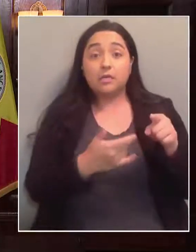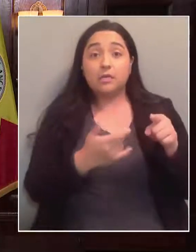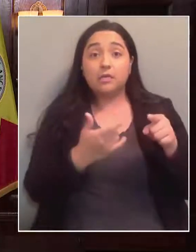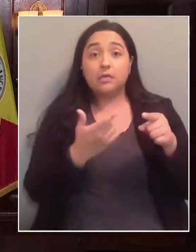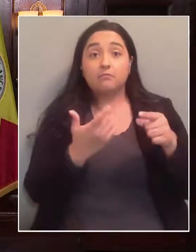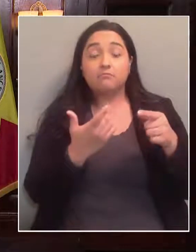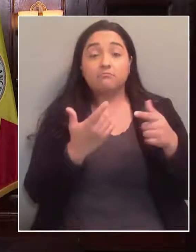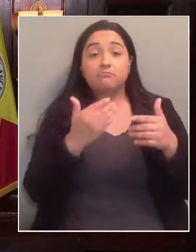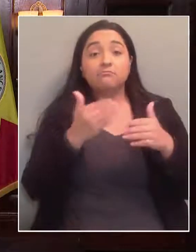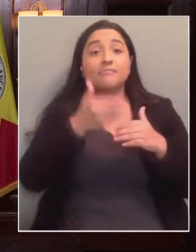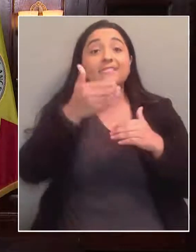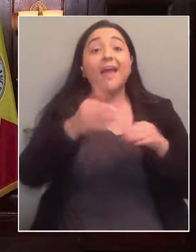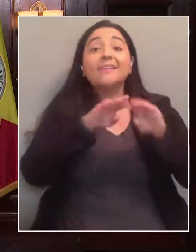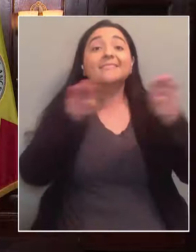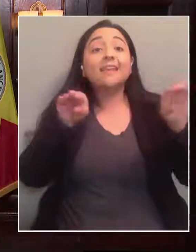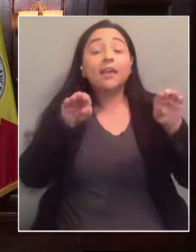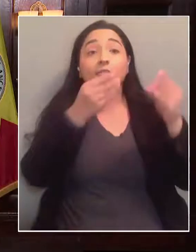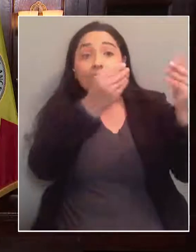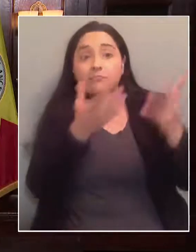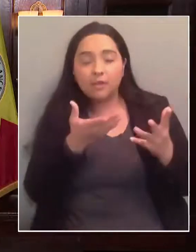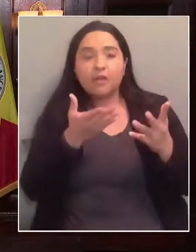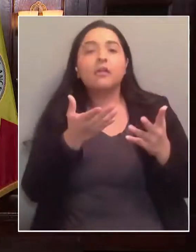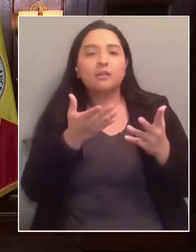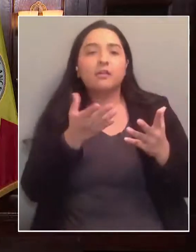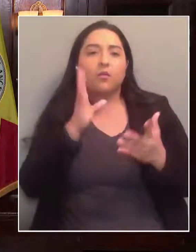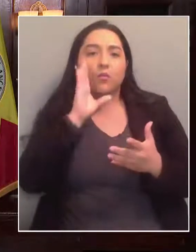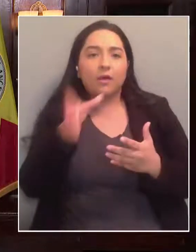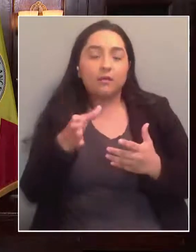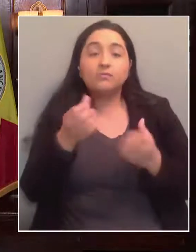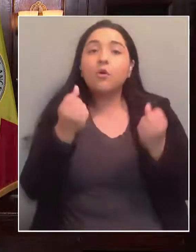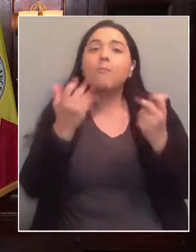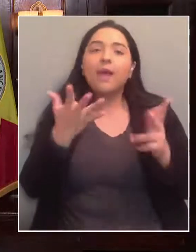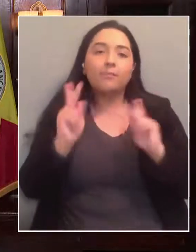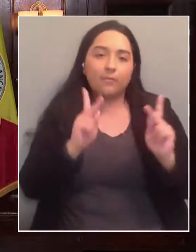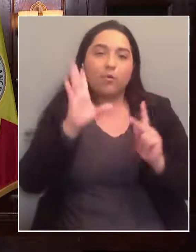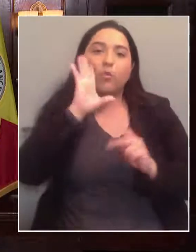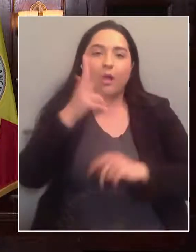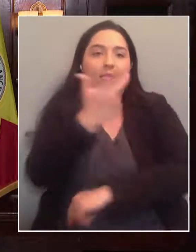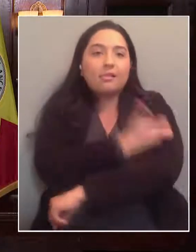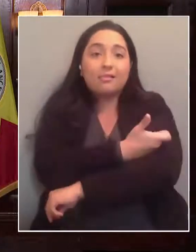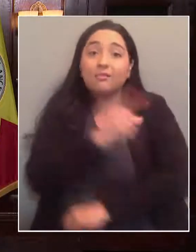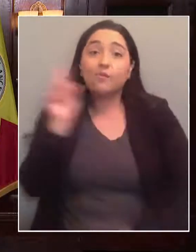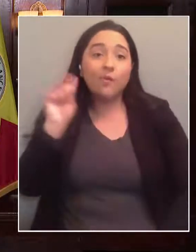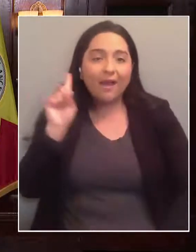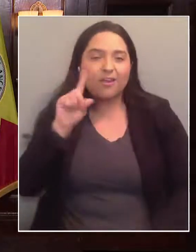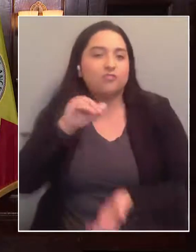A LOT OF PEOPLE WILL GET IT THROUGH THEIR HEALTHCARE PROVIDERS AS WE GO THROUGH THE